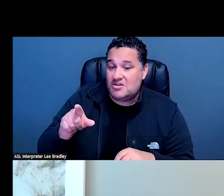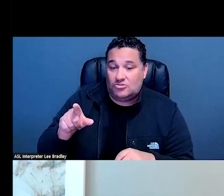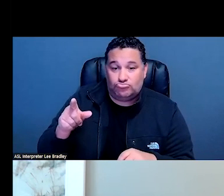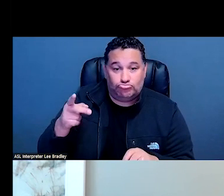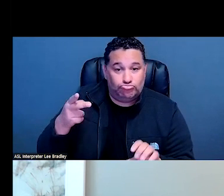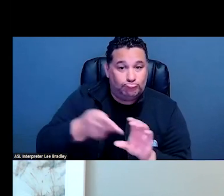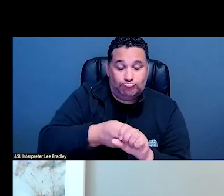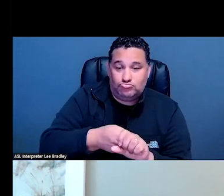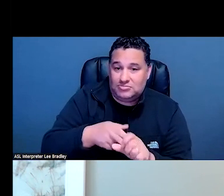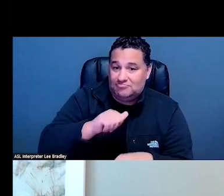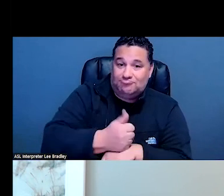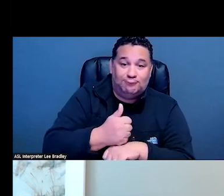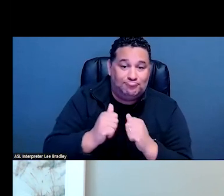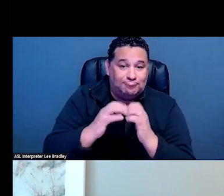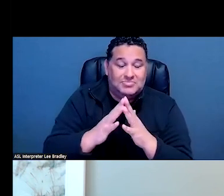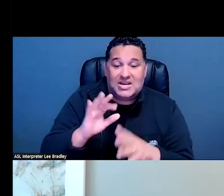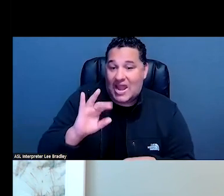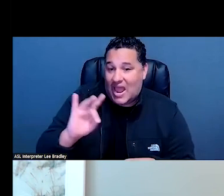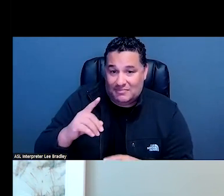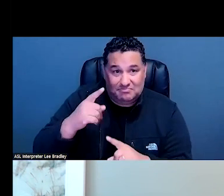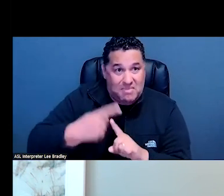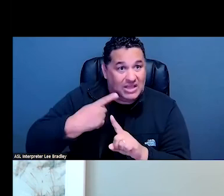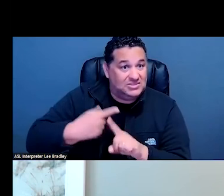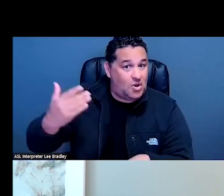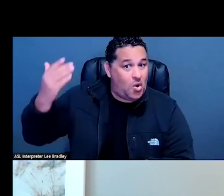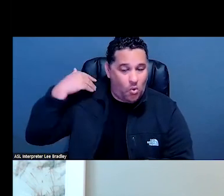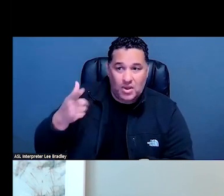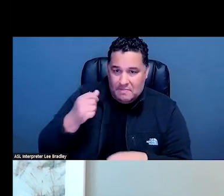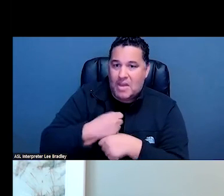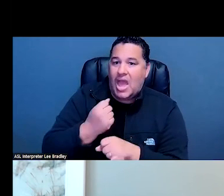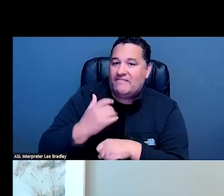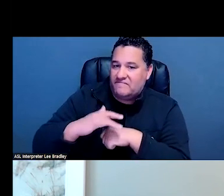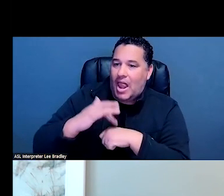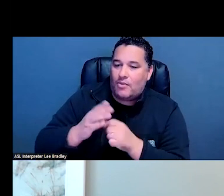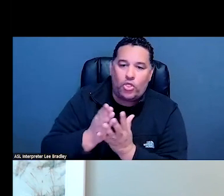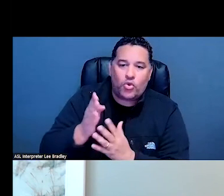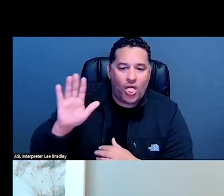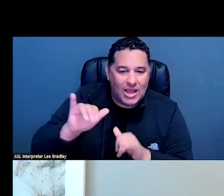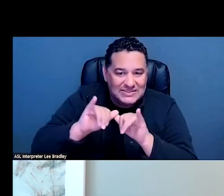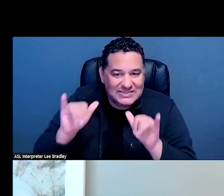T-MOBILE. AND THEIR ACTIONS. THEY JUMPED ON THE IMPLEMENTATION OF 9